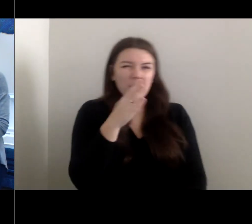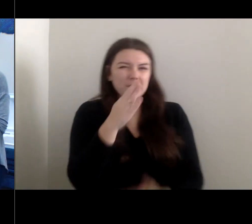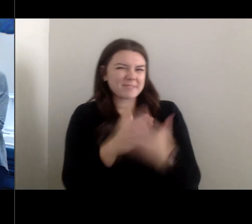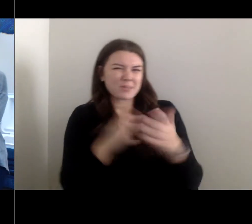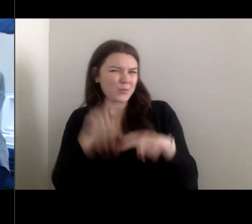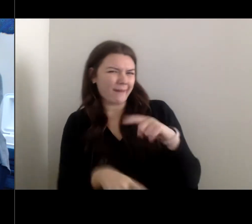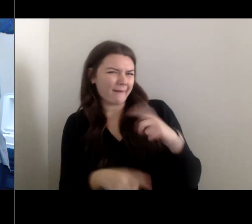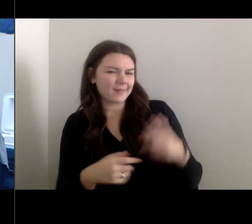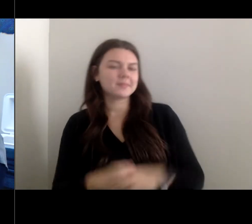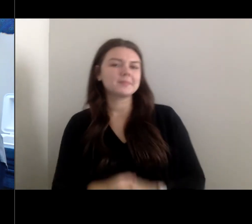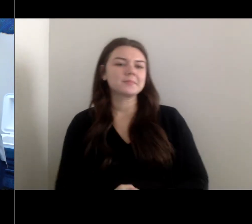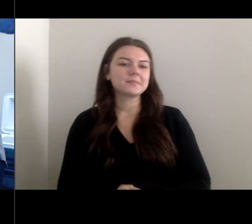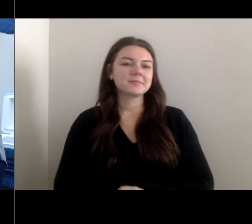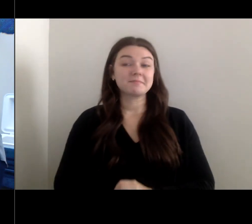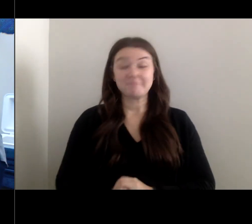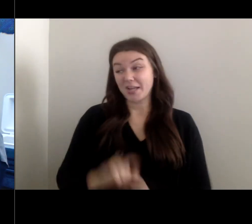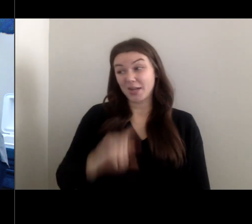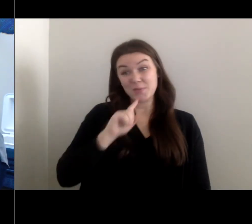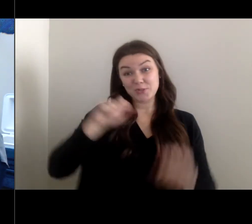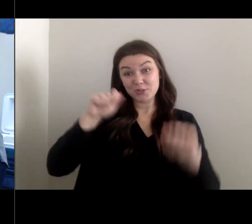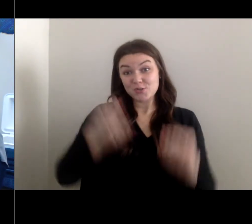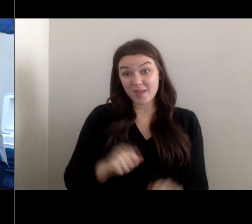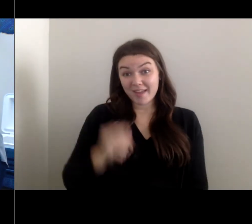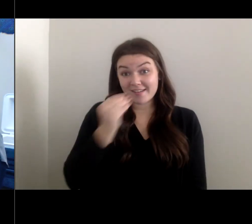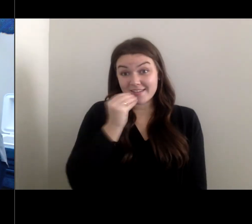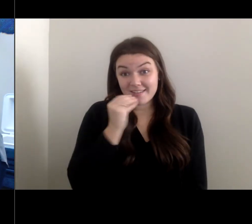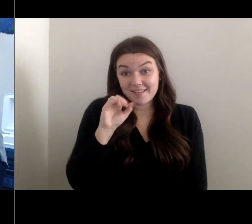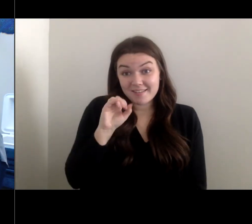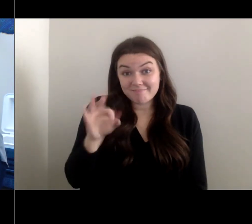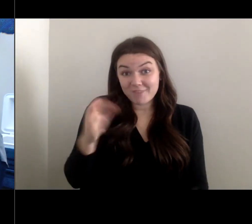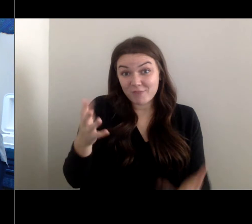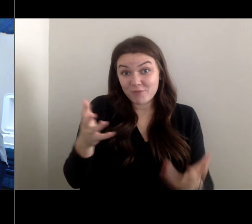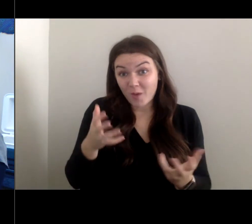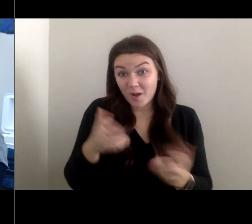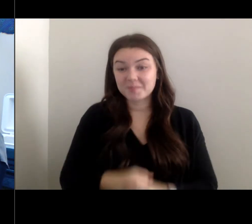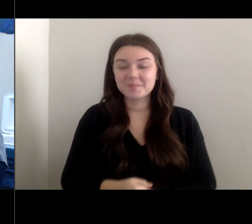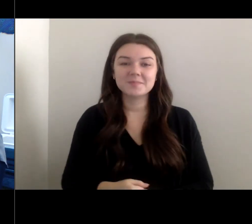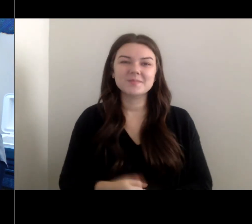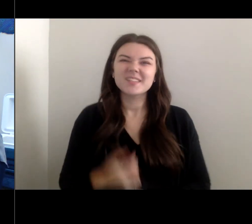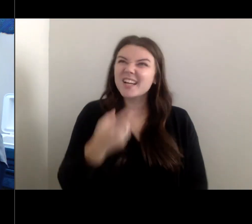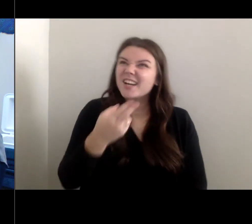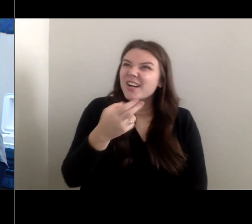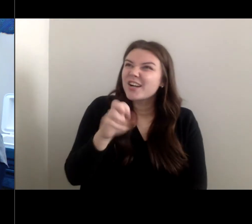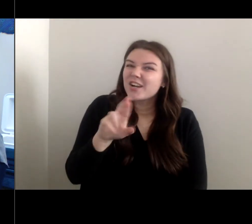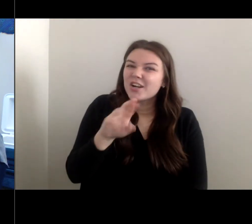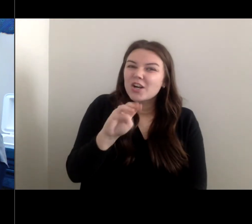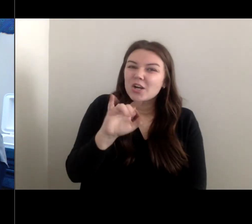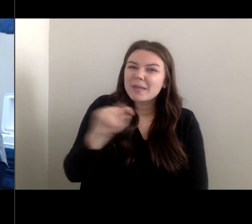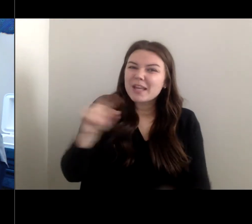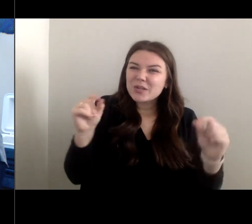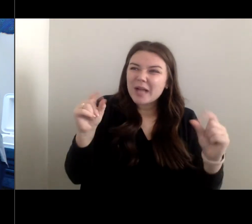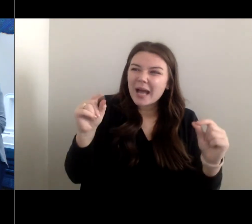Well, I'm sure you could eat them if you wanted to, right? A hermit crab, that would be kind of hard.